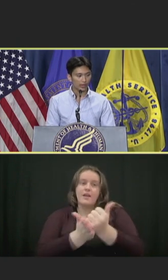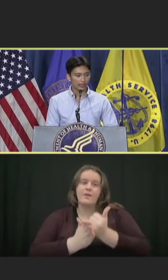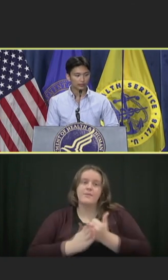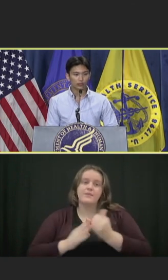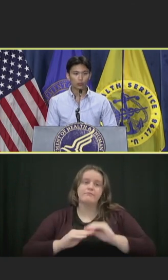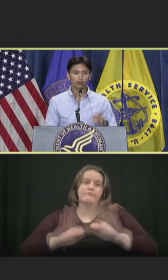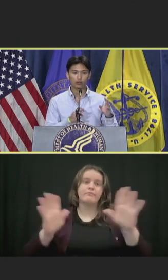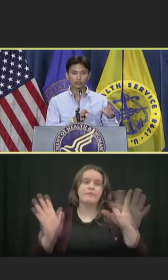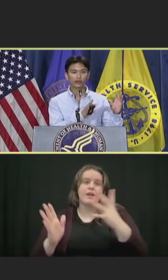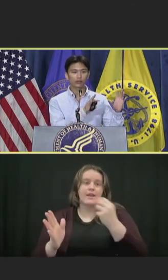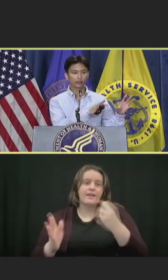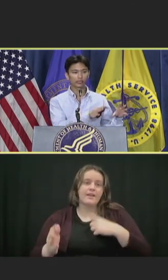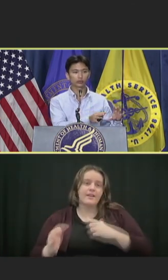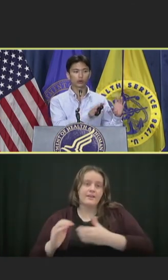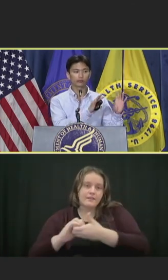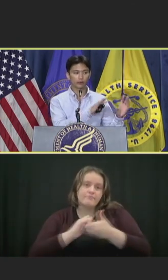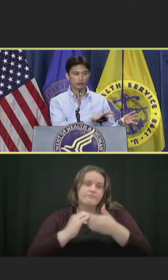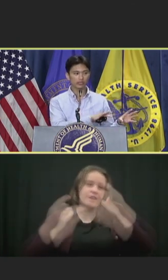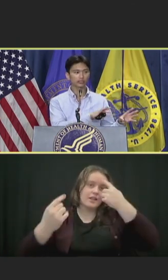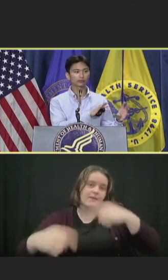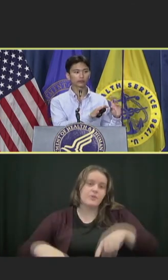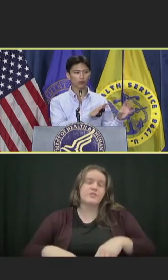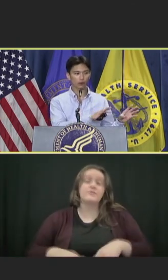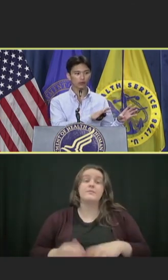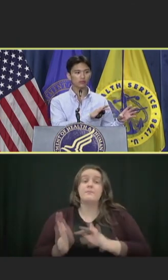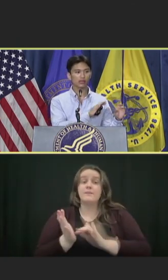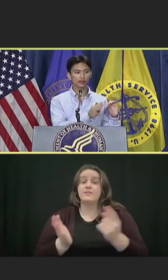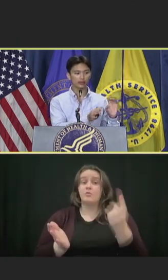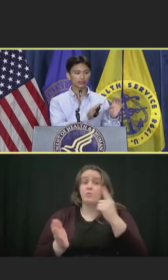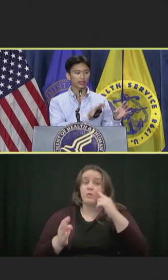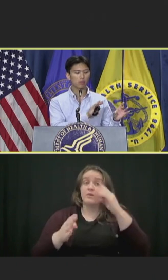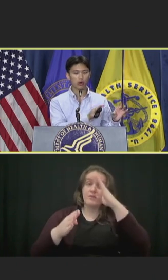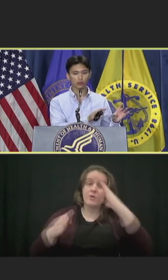And so, while drug development is one focus of The Forum, that same model can